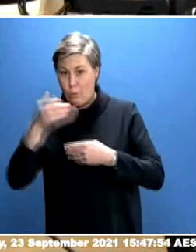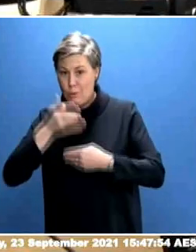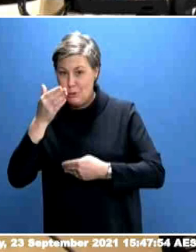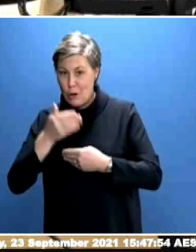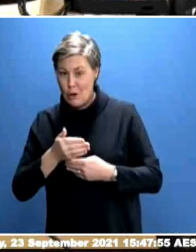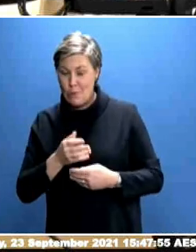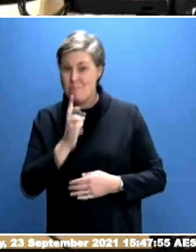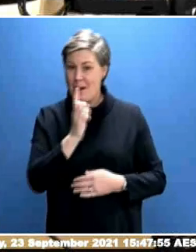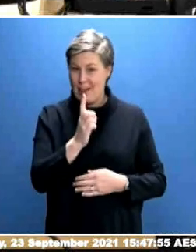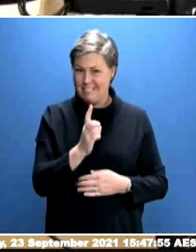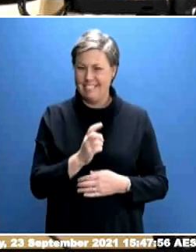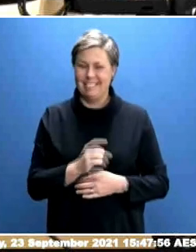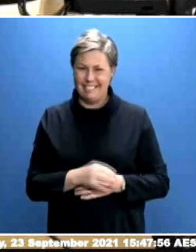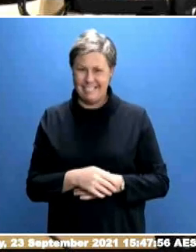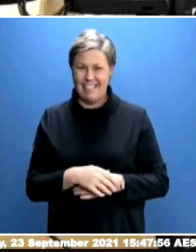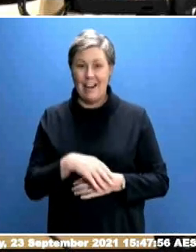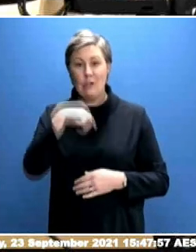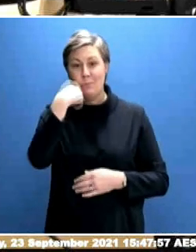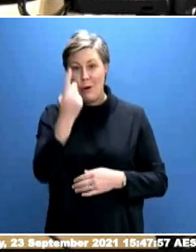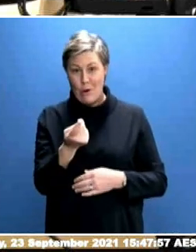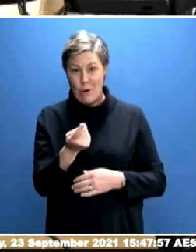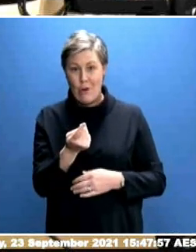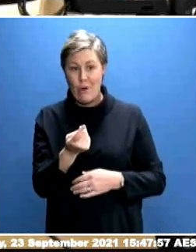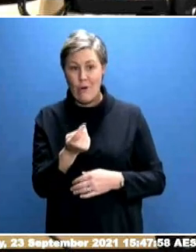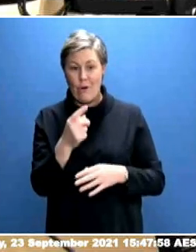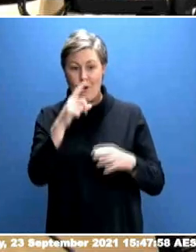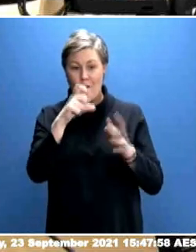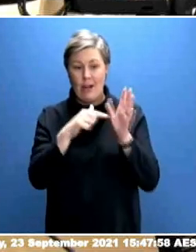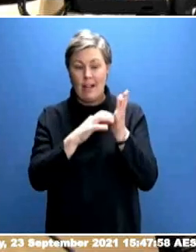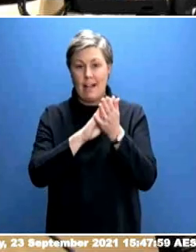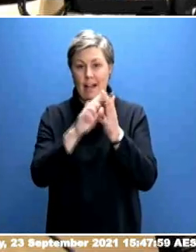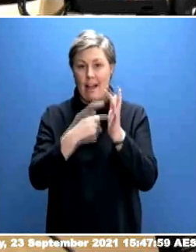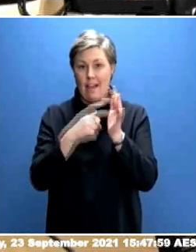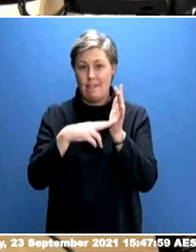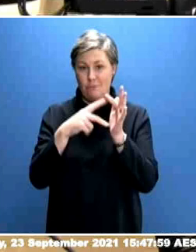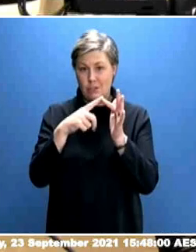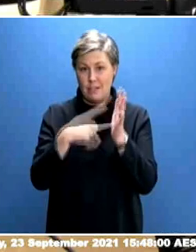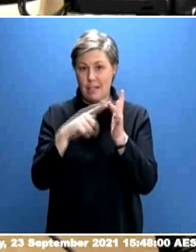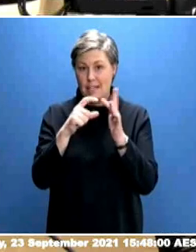We have tomorrow Catherine Liddle and Paul Gray, representatives from